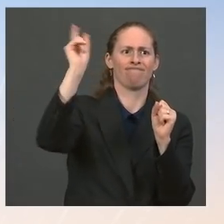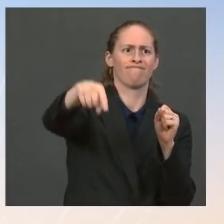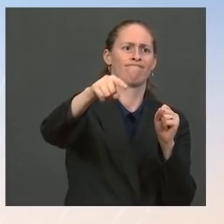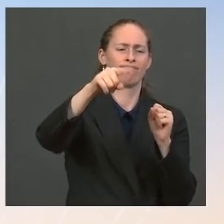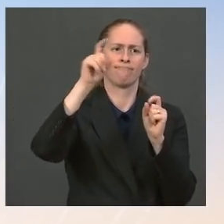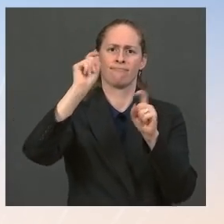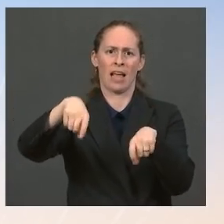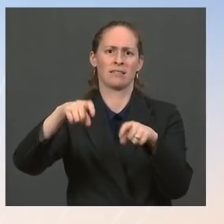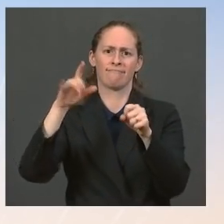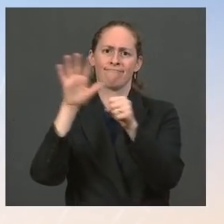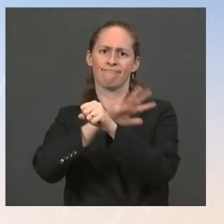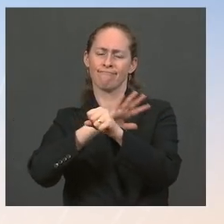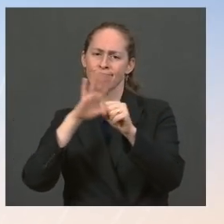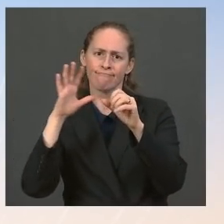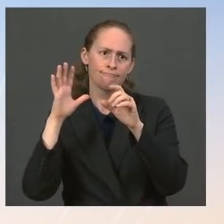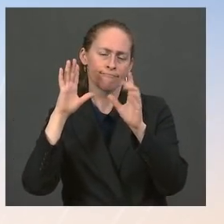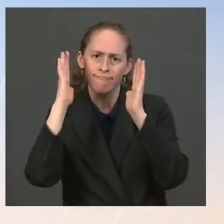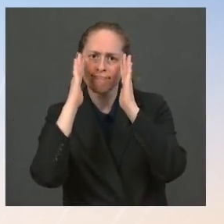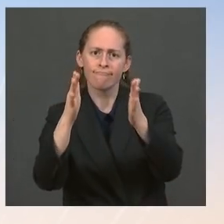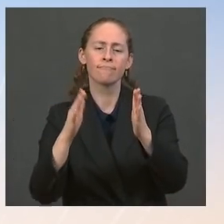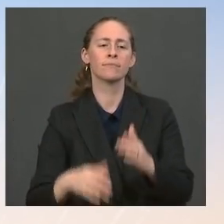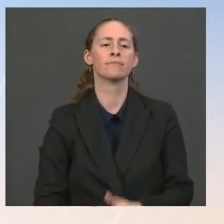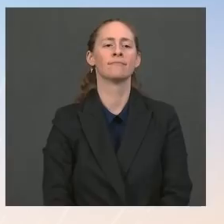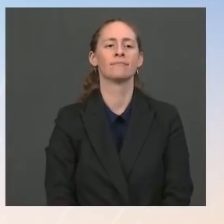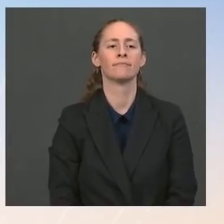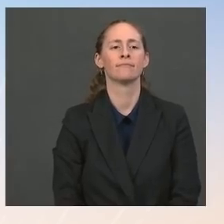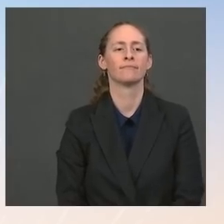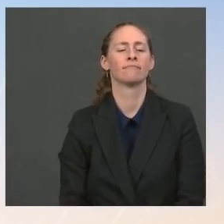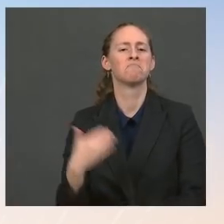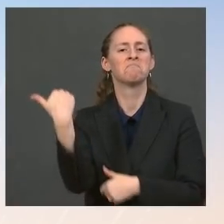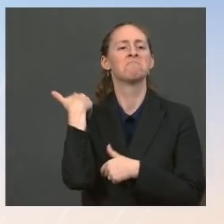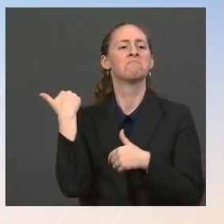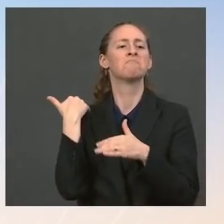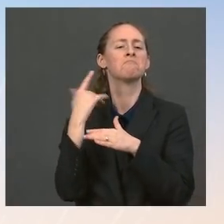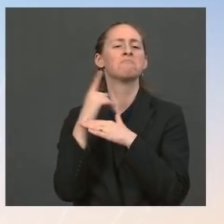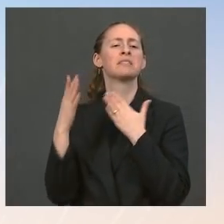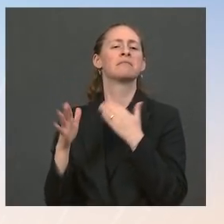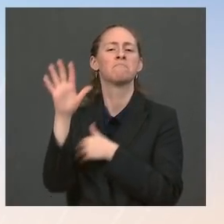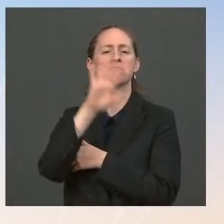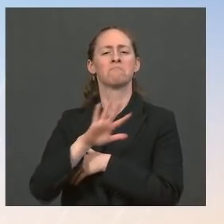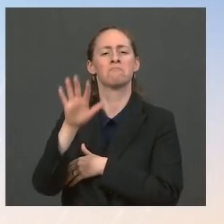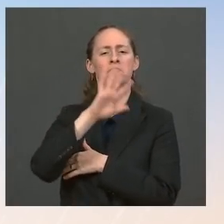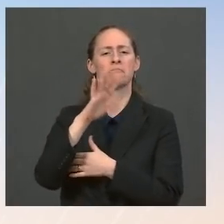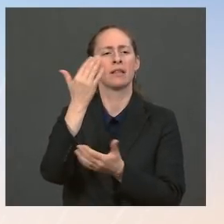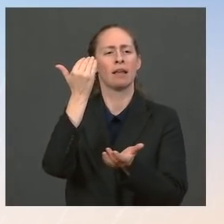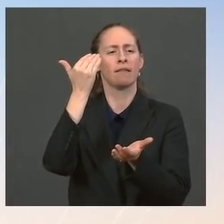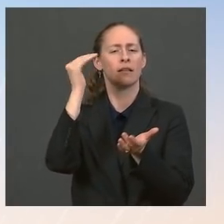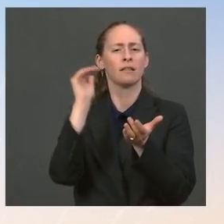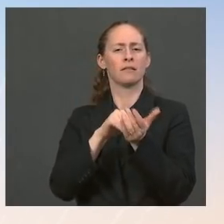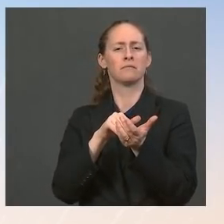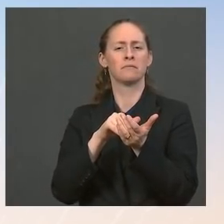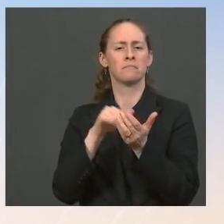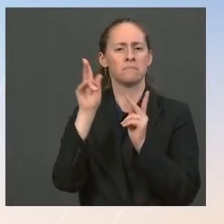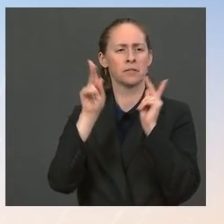Here, last weekend, we had approximately 15,000 individuals in the Del Rio section.